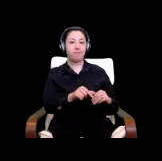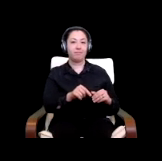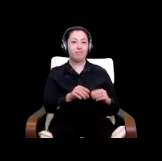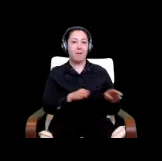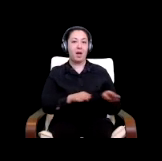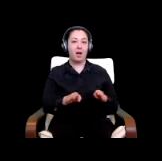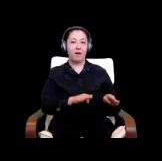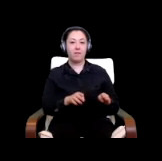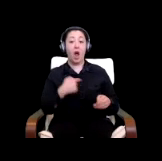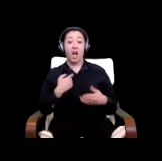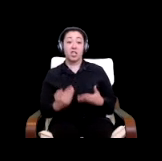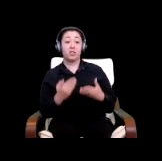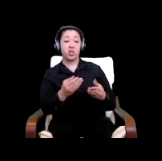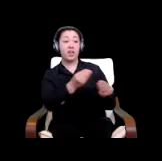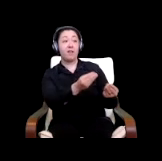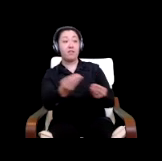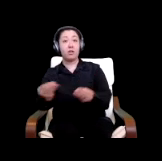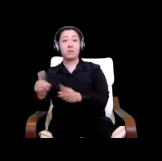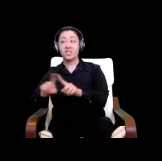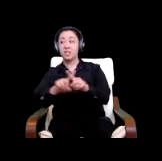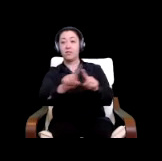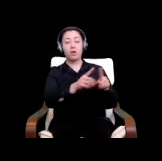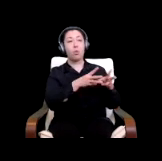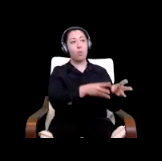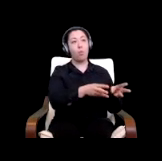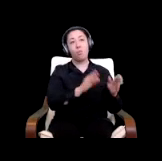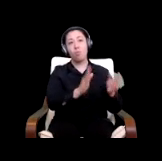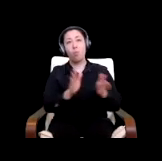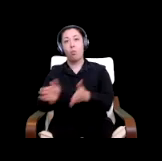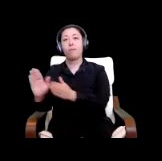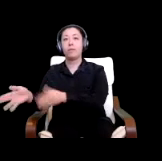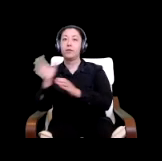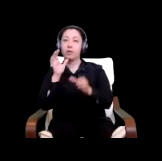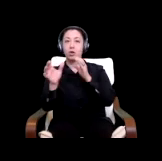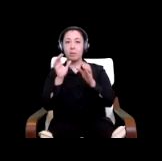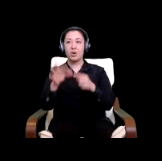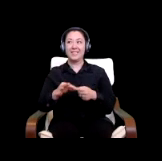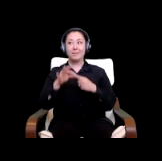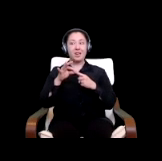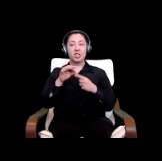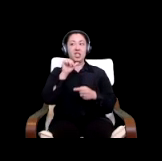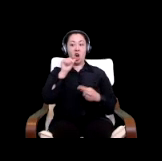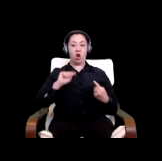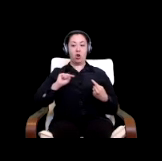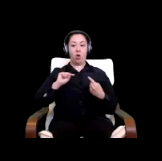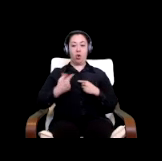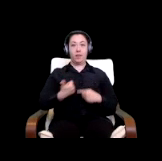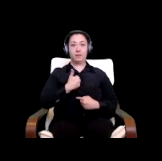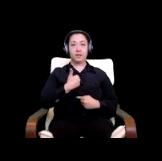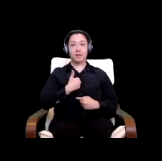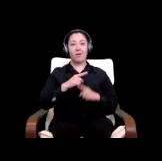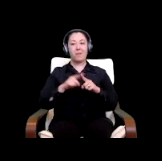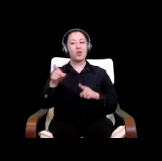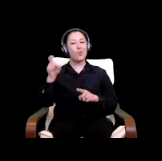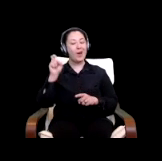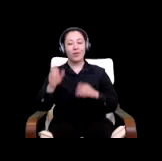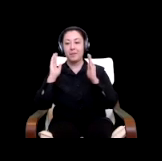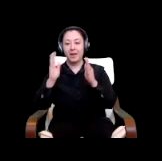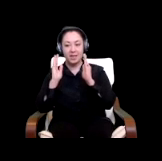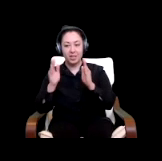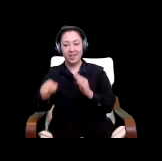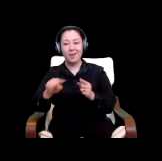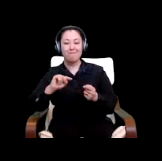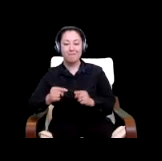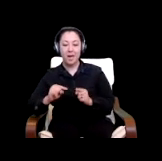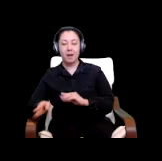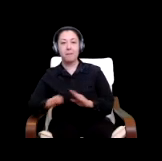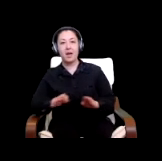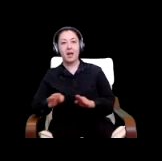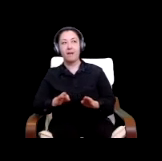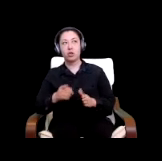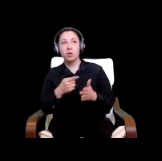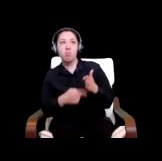that will not further harm themselves. But tuned into those.